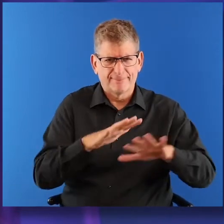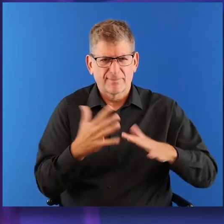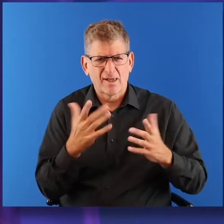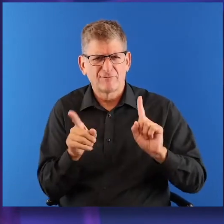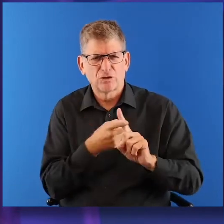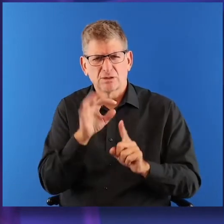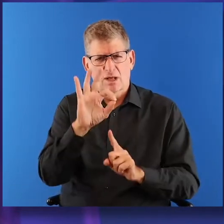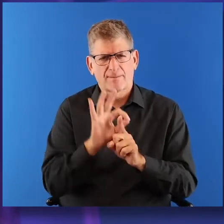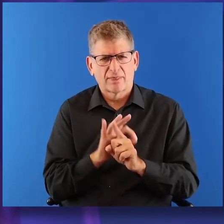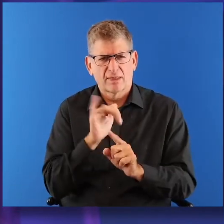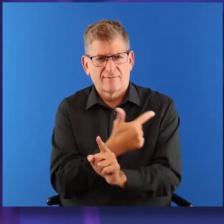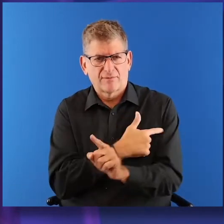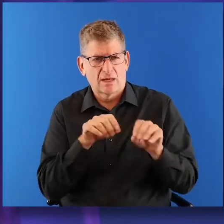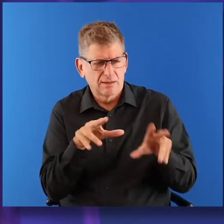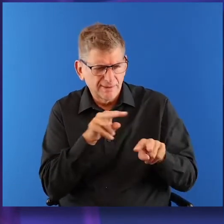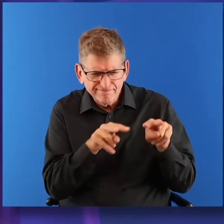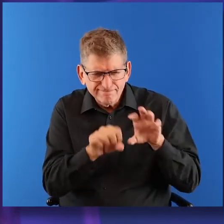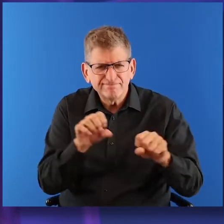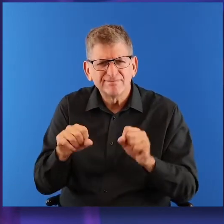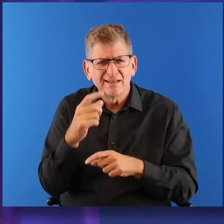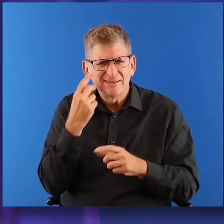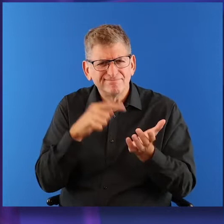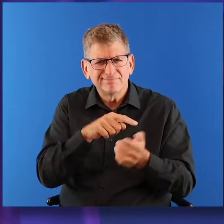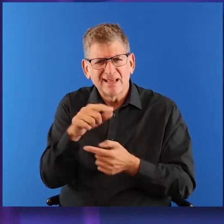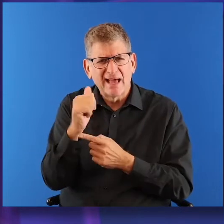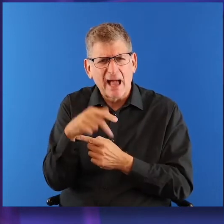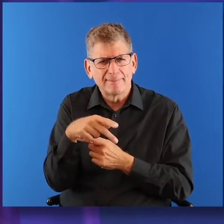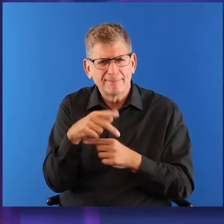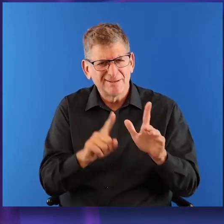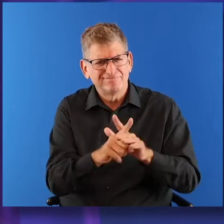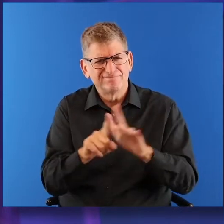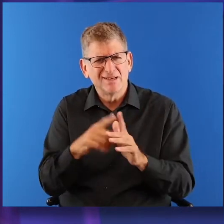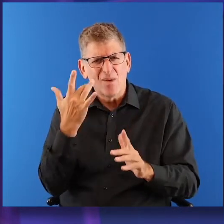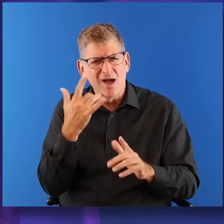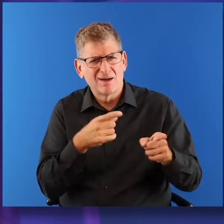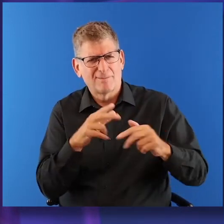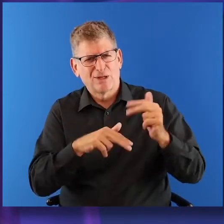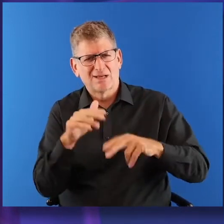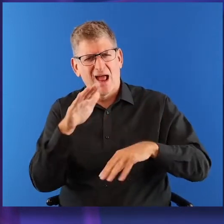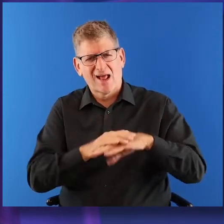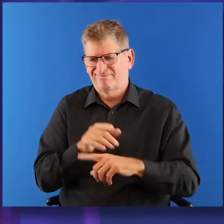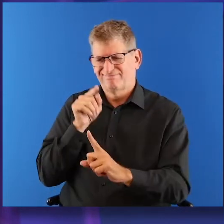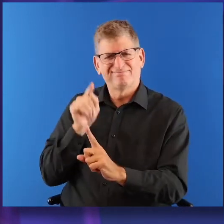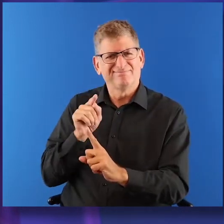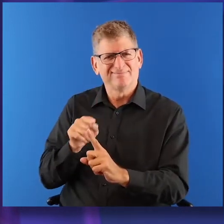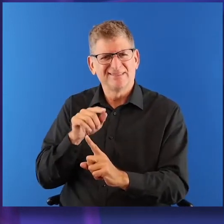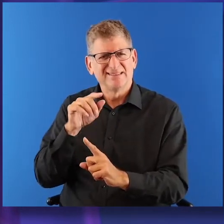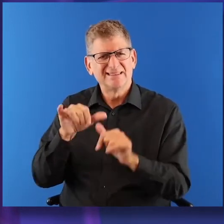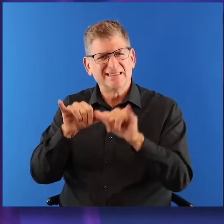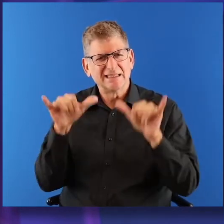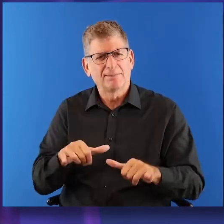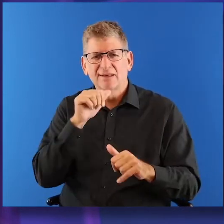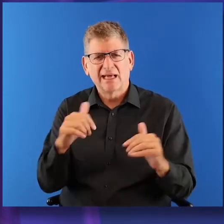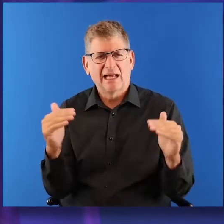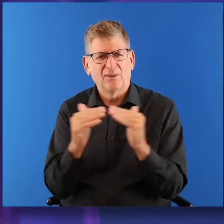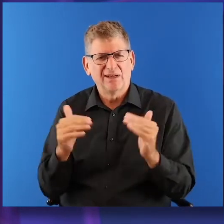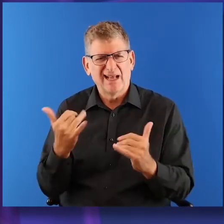emerge because they're built on the back of the systemic inequality that exists in our society and we have to navigate that thoughtfully. We have to make sure that we are pulling